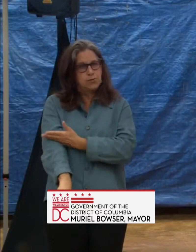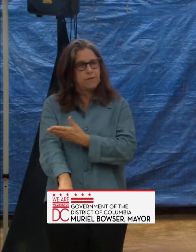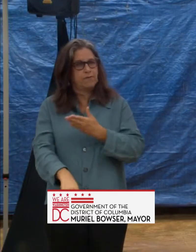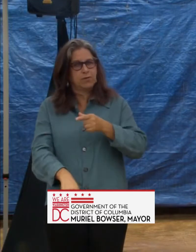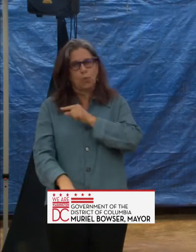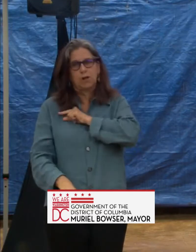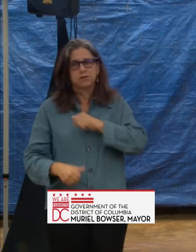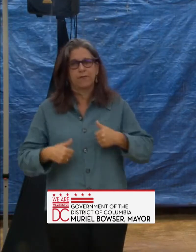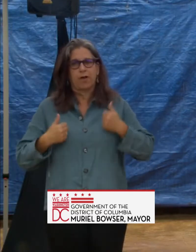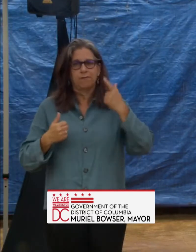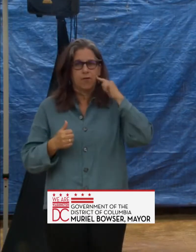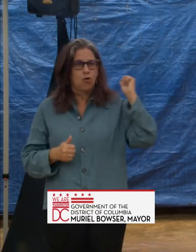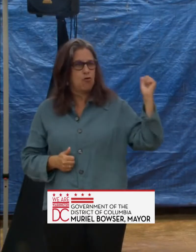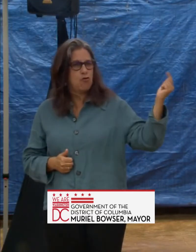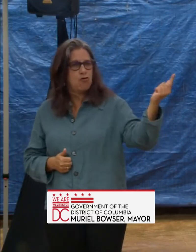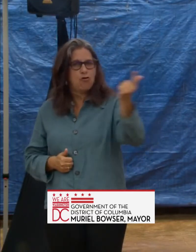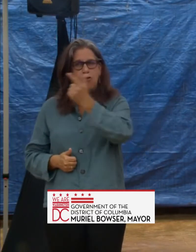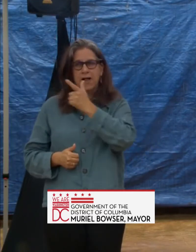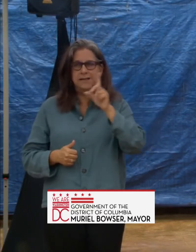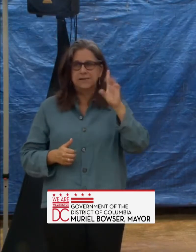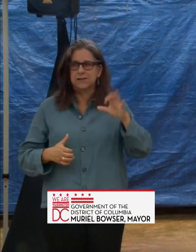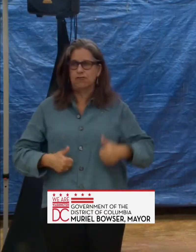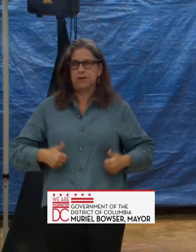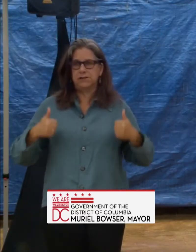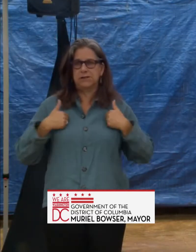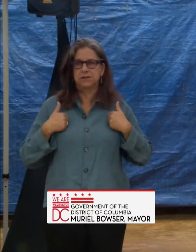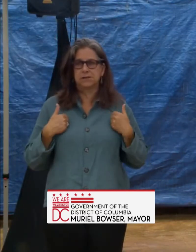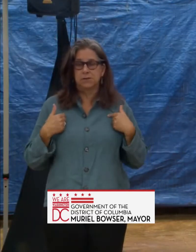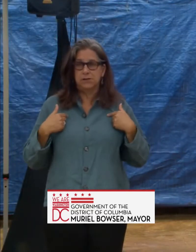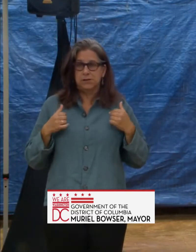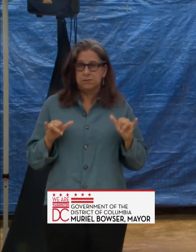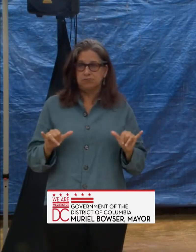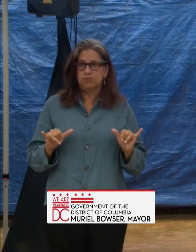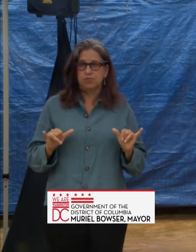AND WE STAND FIRM WITH THE ENTIRE DISTRICT TEAM TO END HOMELESSNESS.